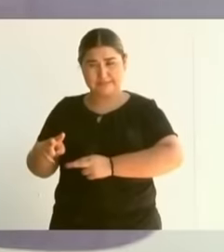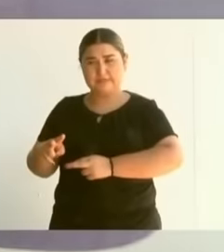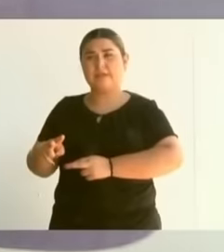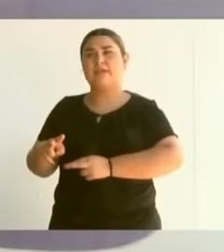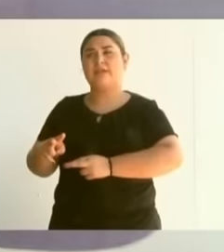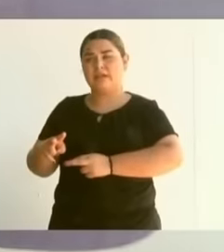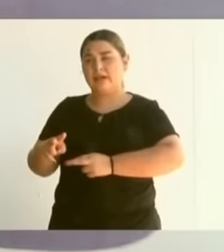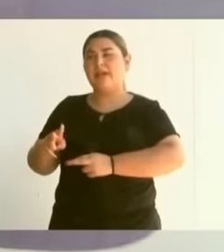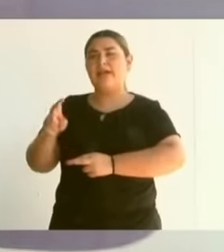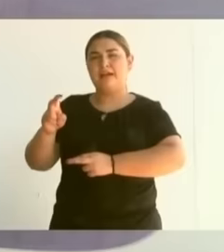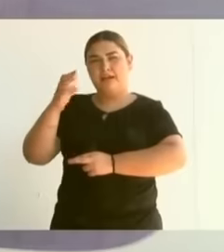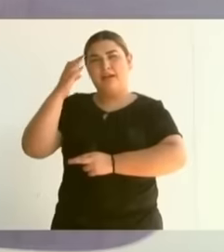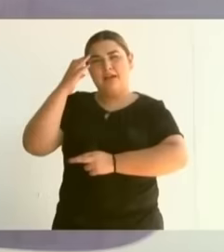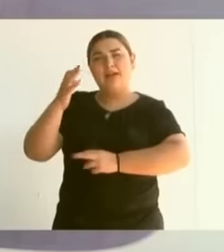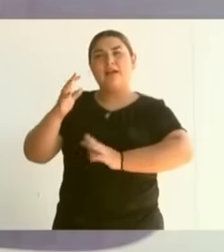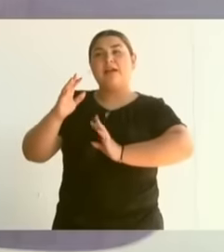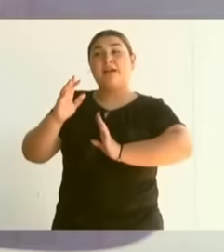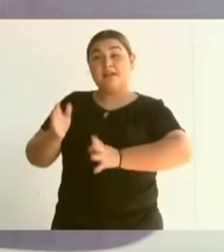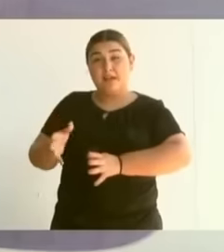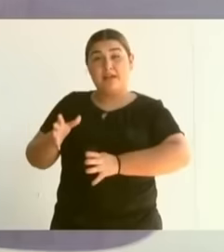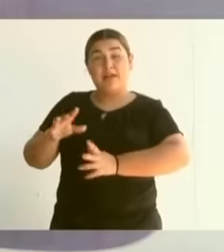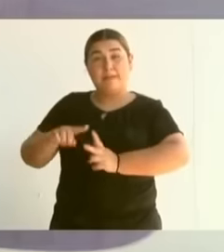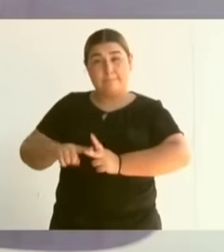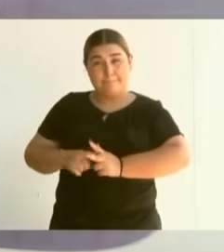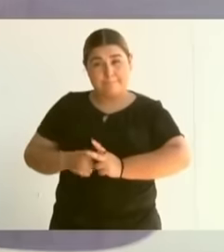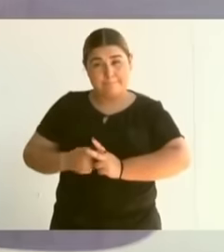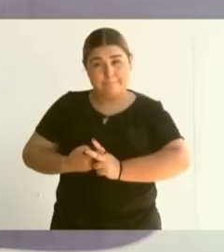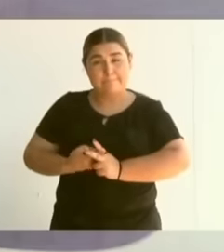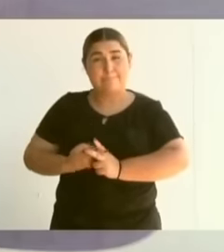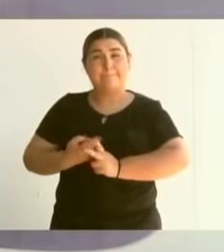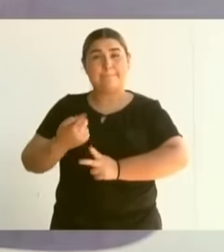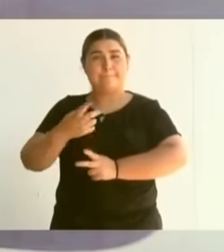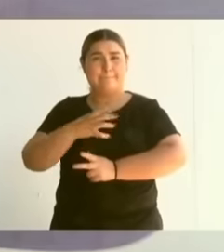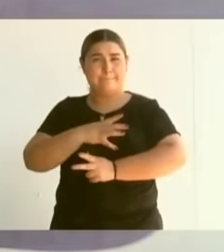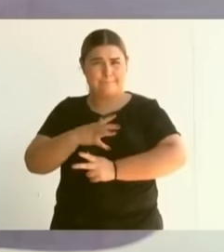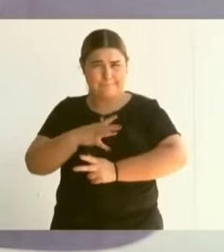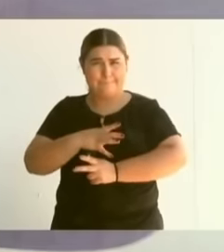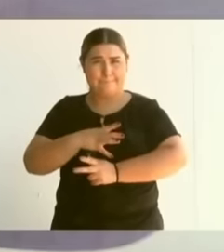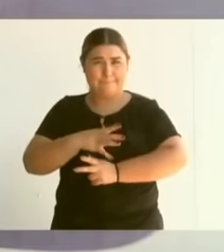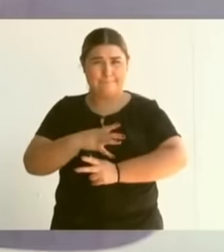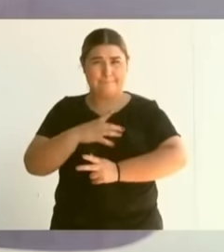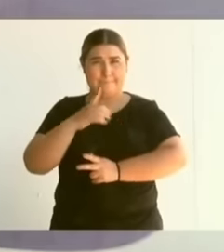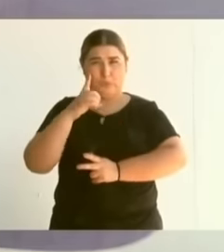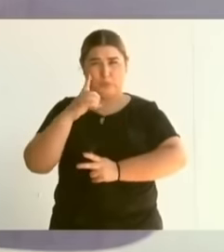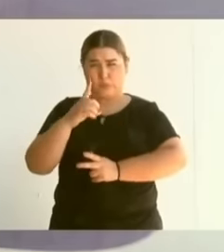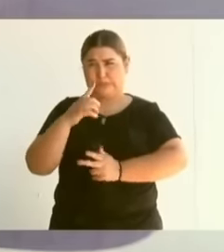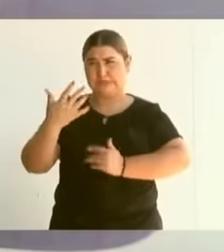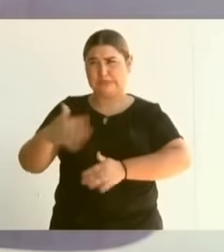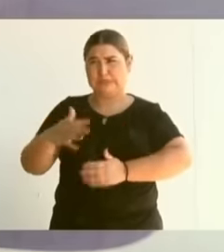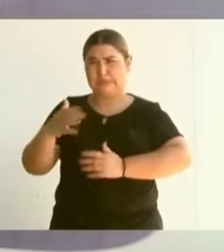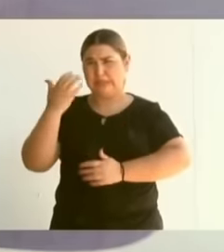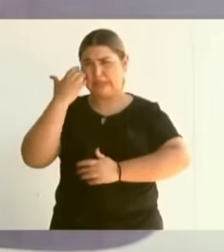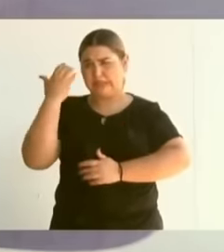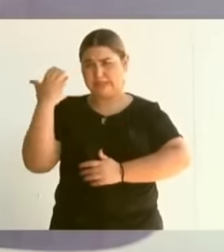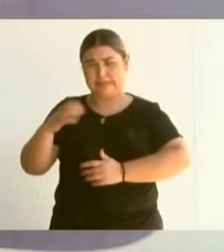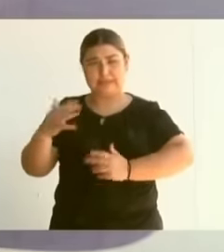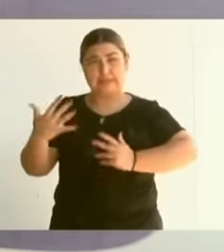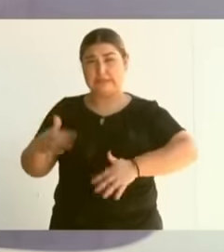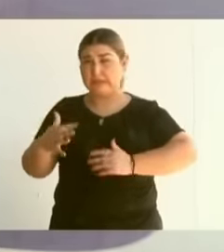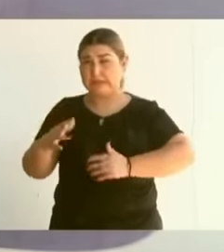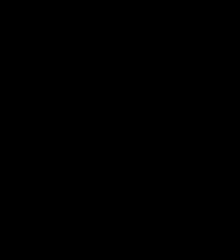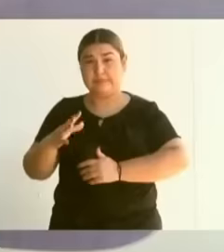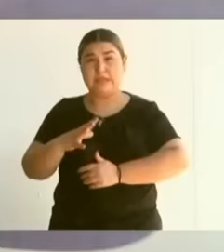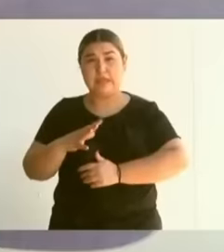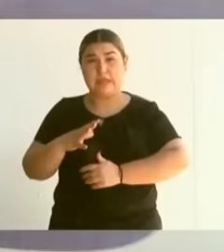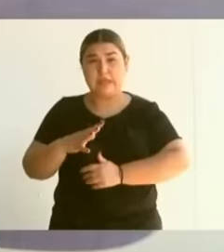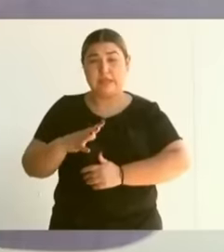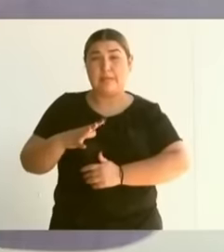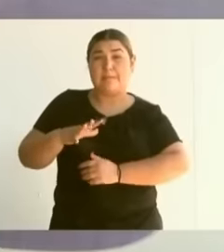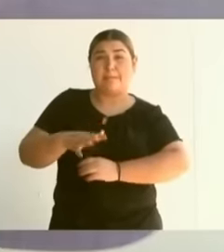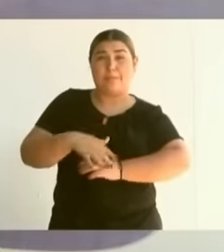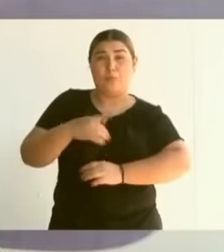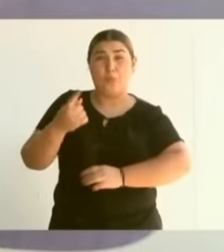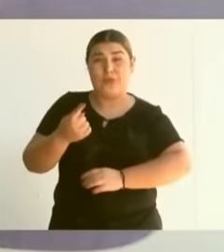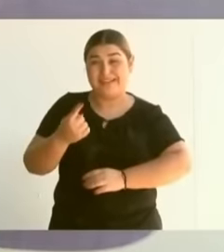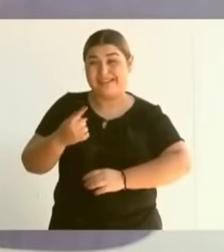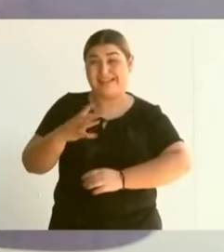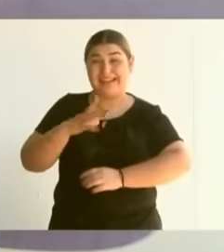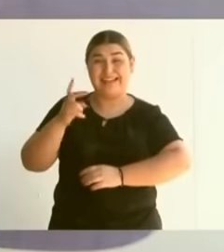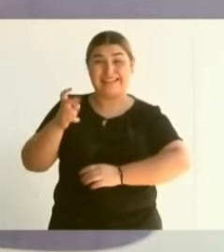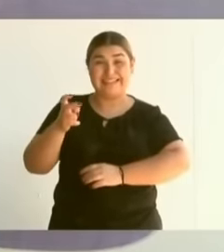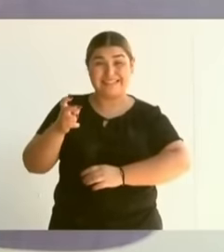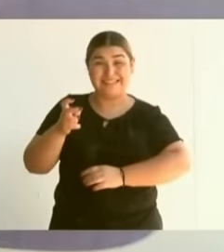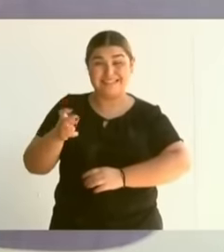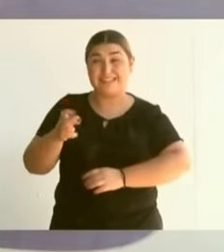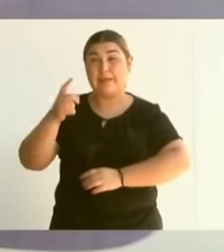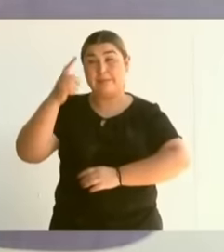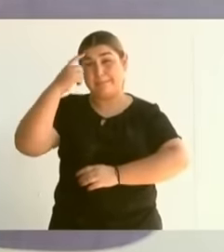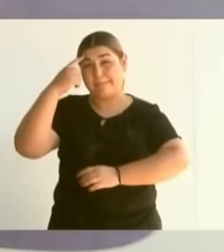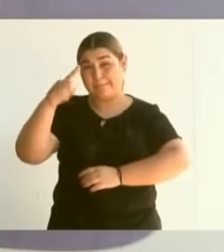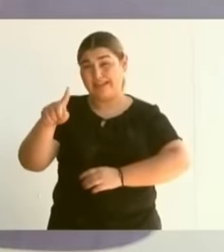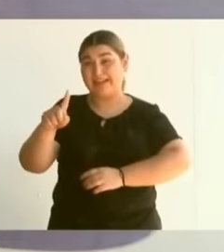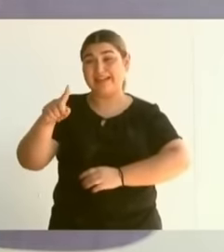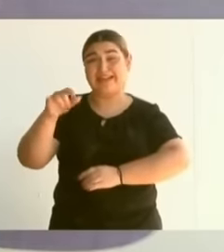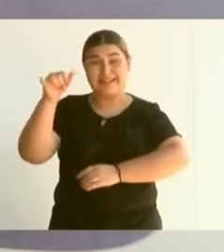the atrocious crime was committed against the Yaquis and also against